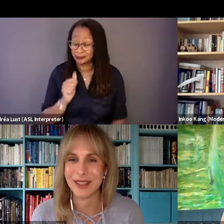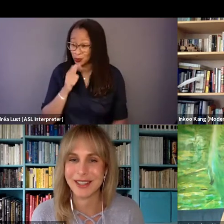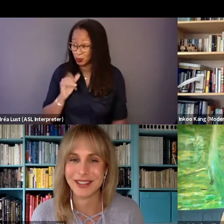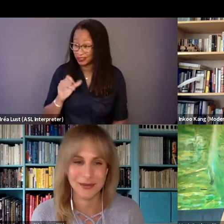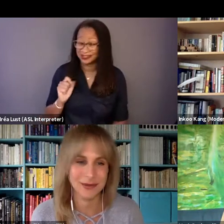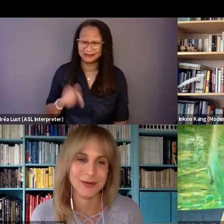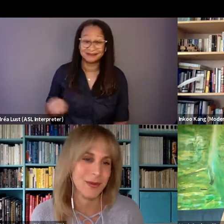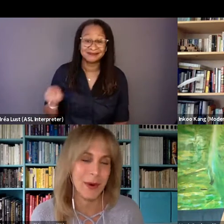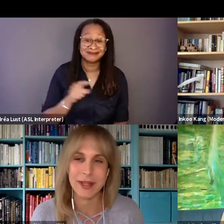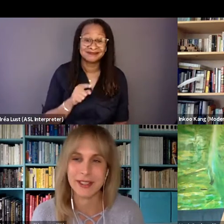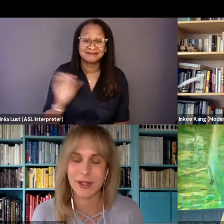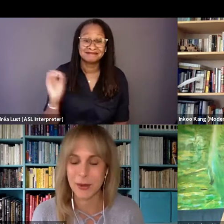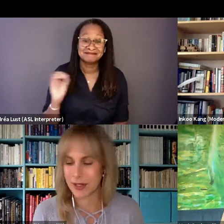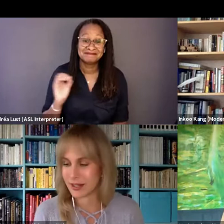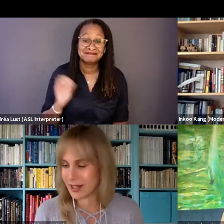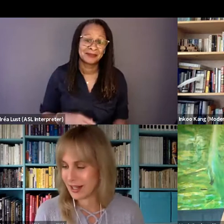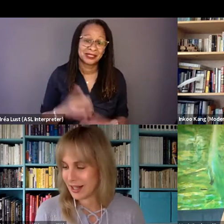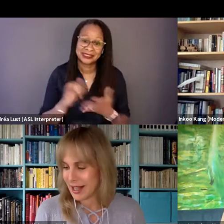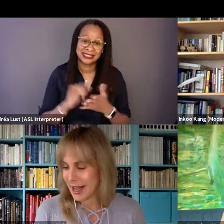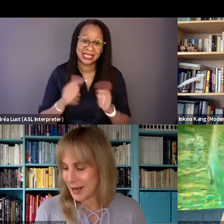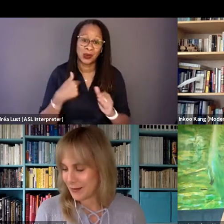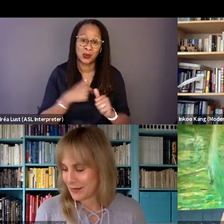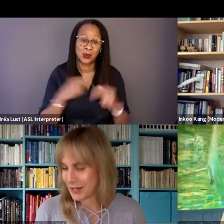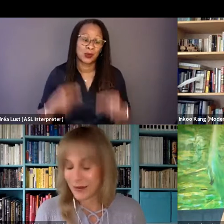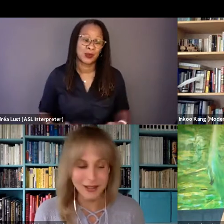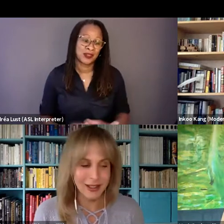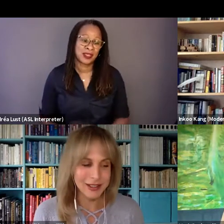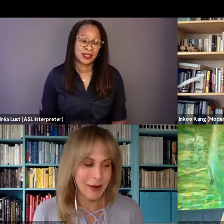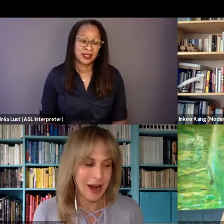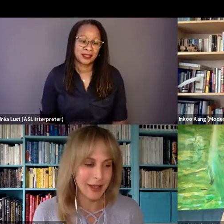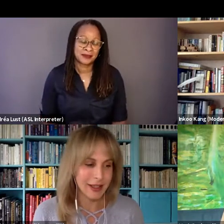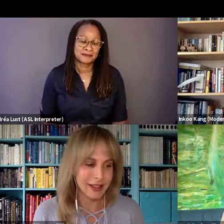and that's what makes us human. I'll also add that,